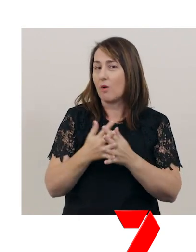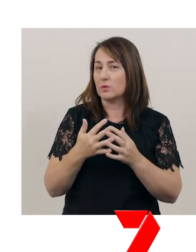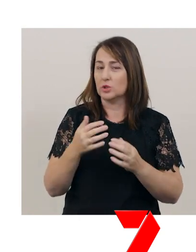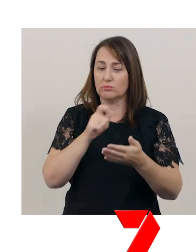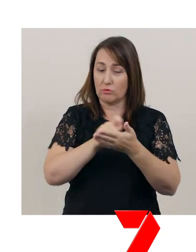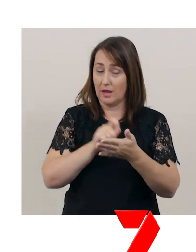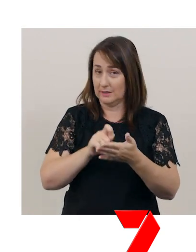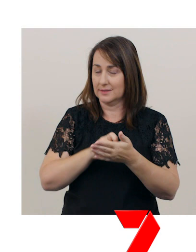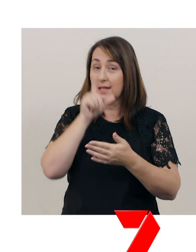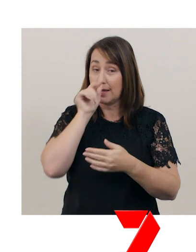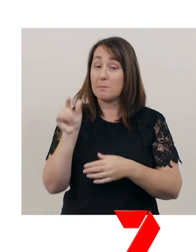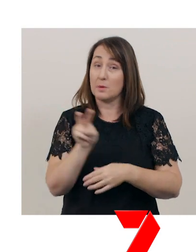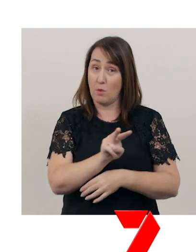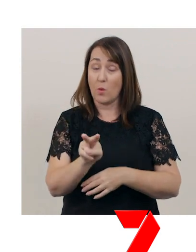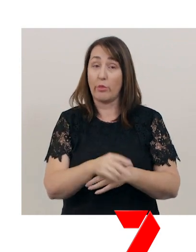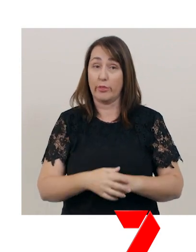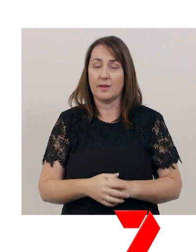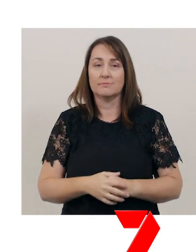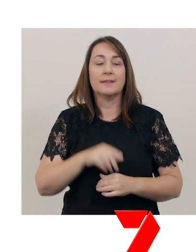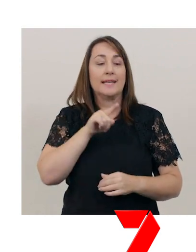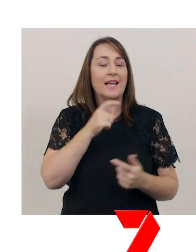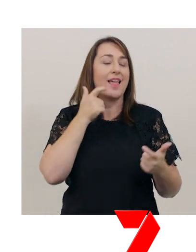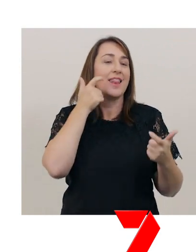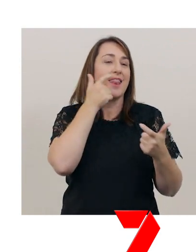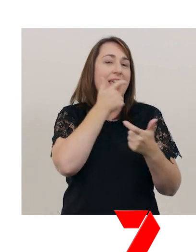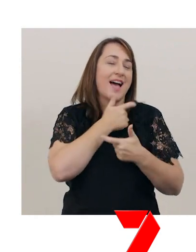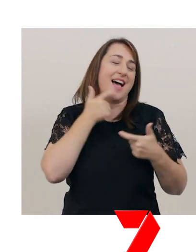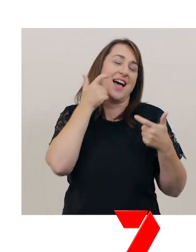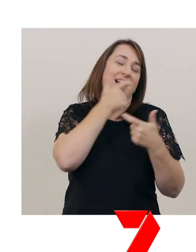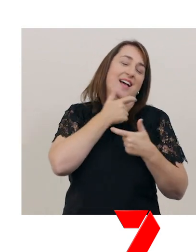For example, “He laughed at the funny joke,” is a doing verb.